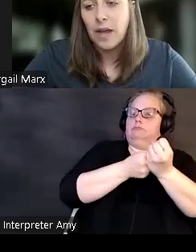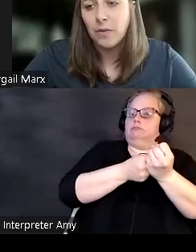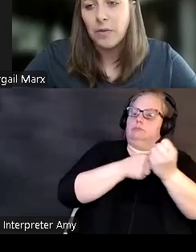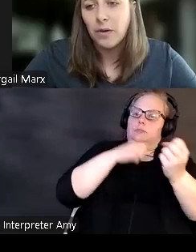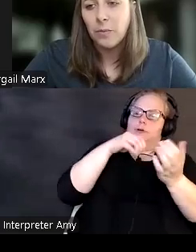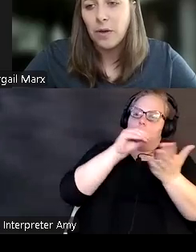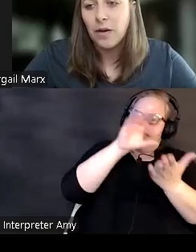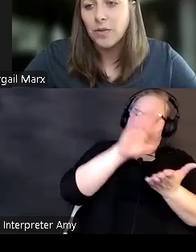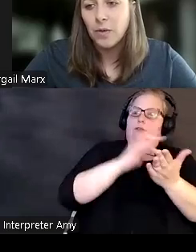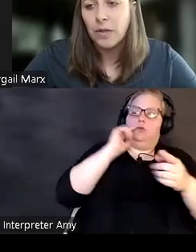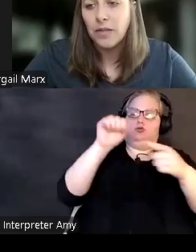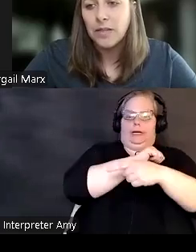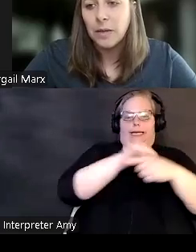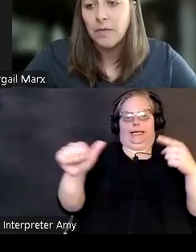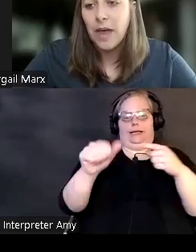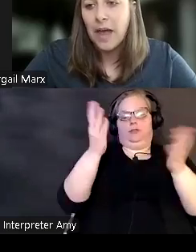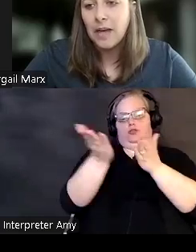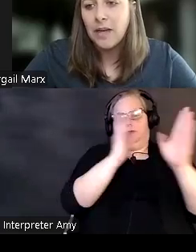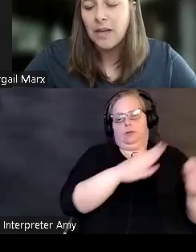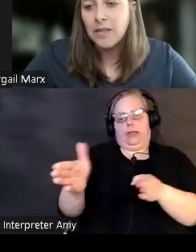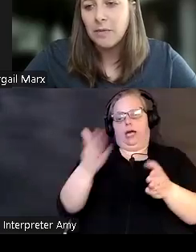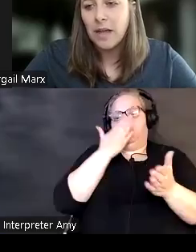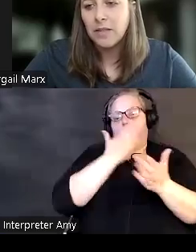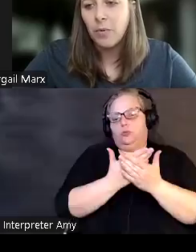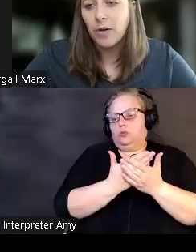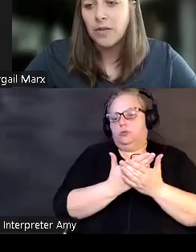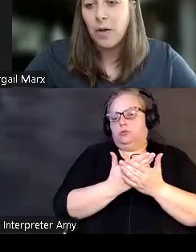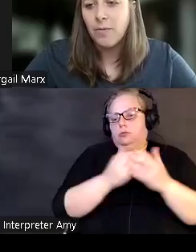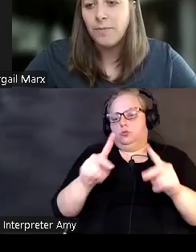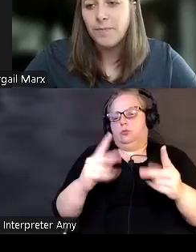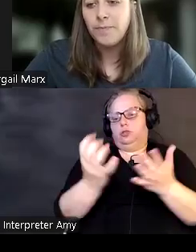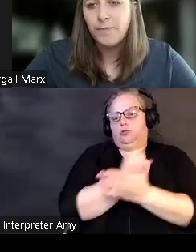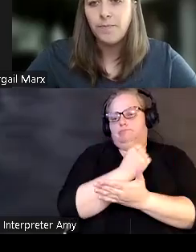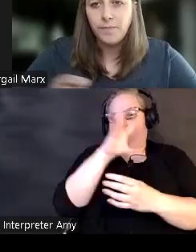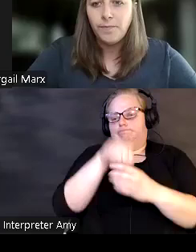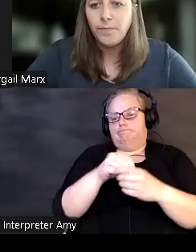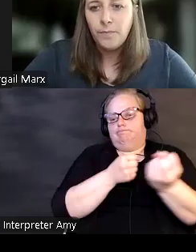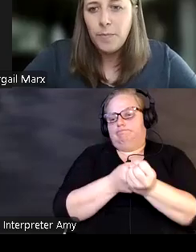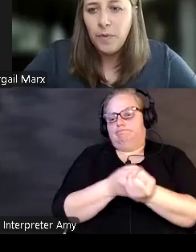And so that could be a great way to also build in some of that support as well.